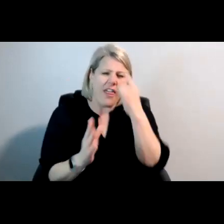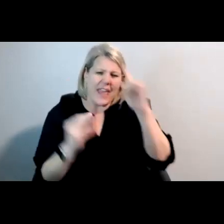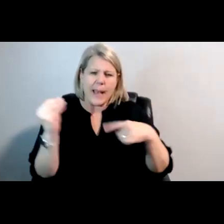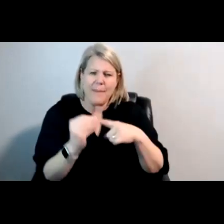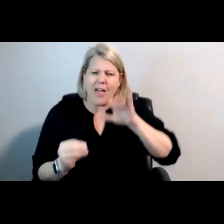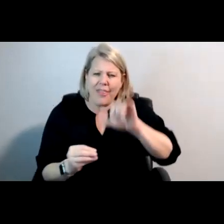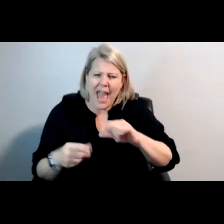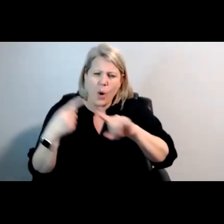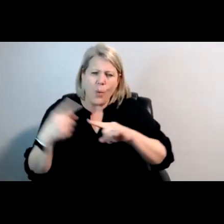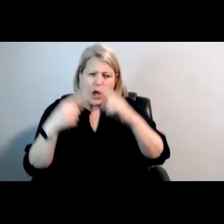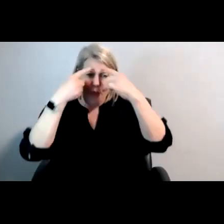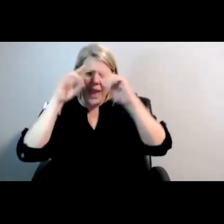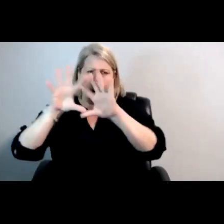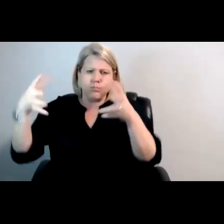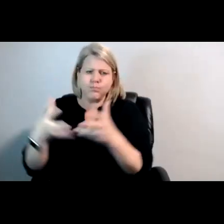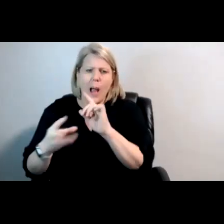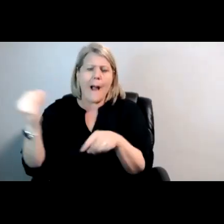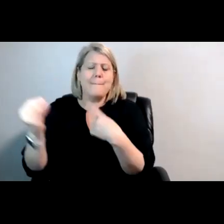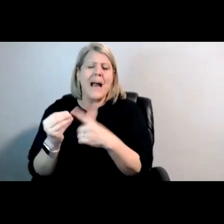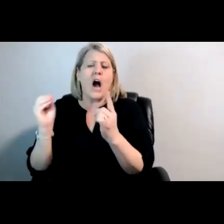is that state laws vary depending upon the state.